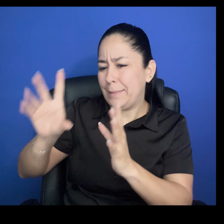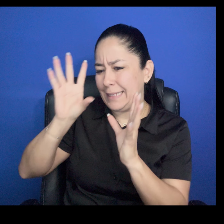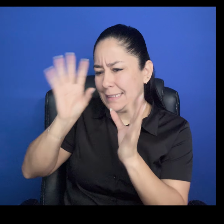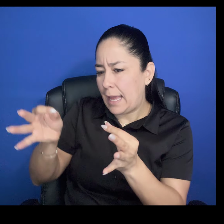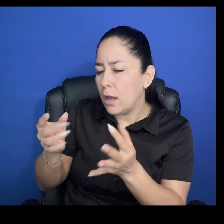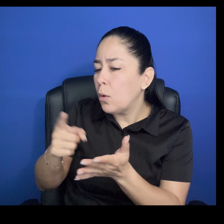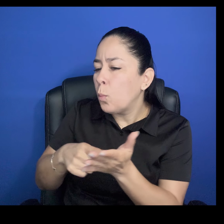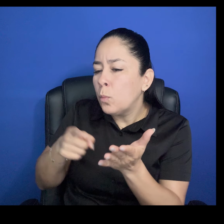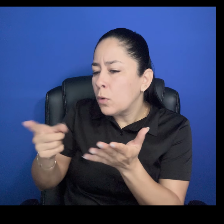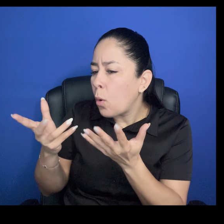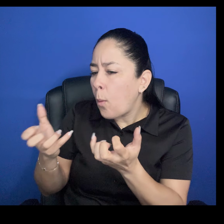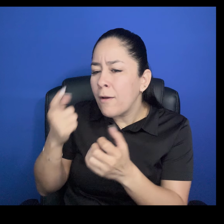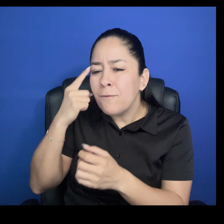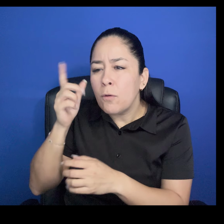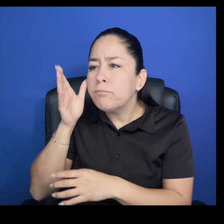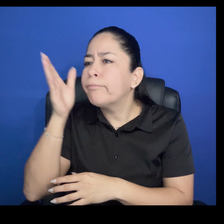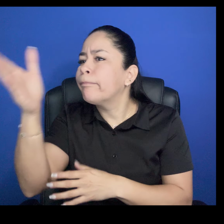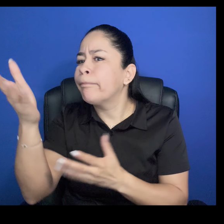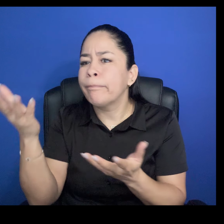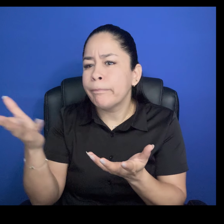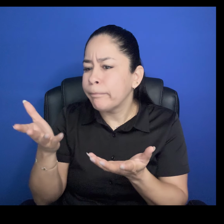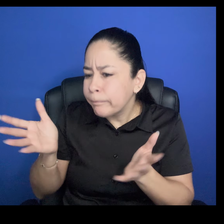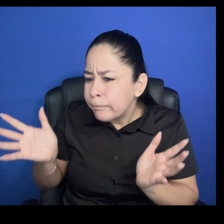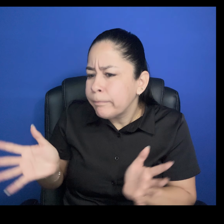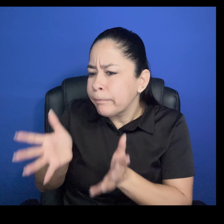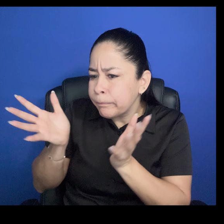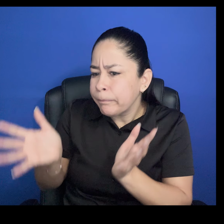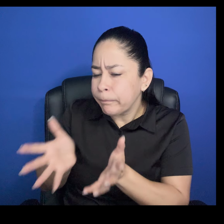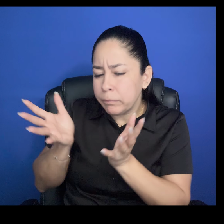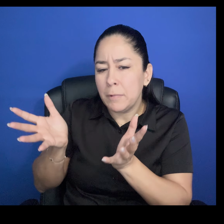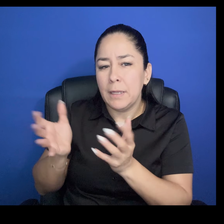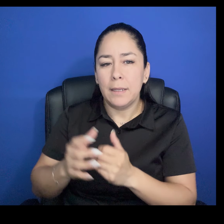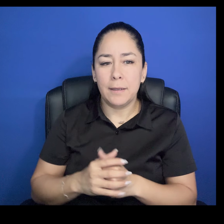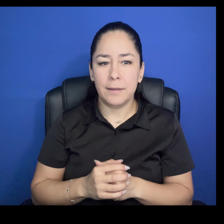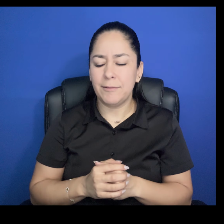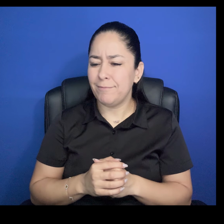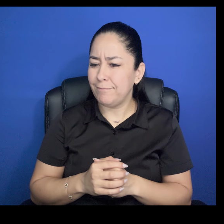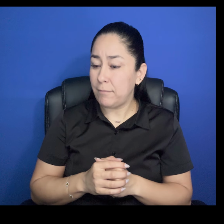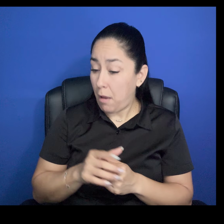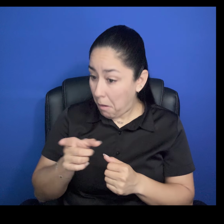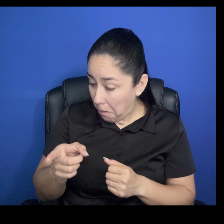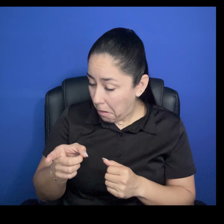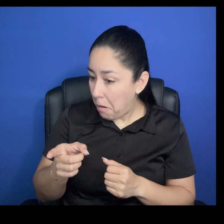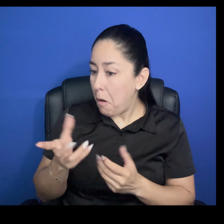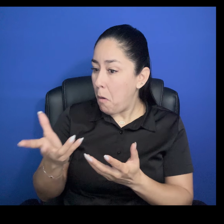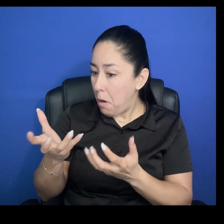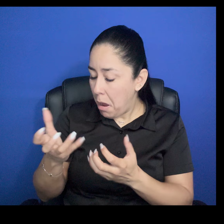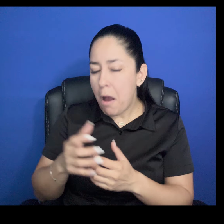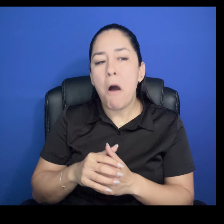that they want and just encourage that and uplift it. And you know, it